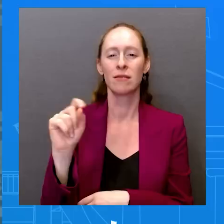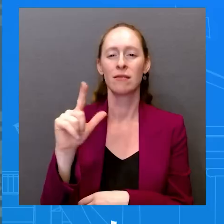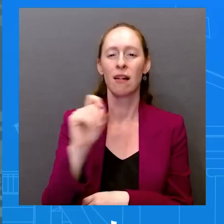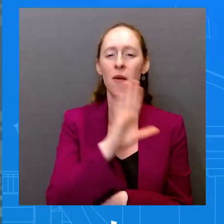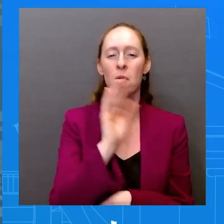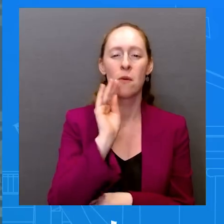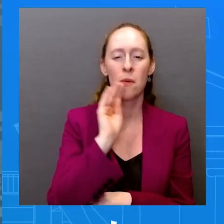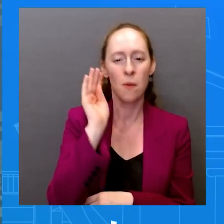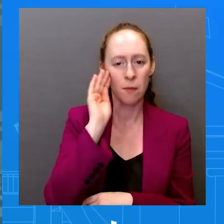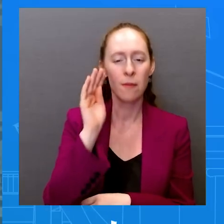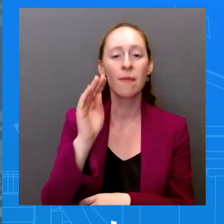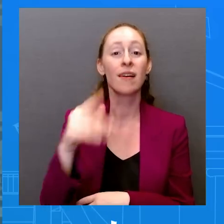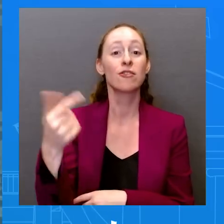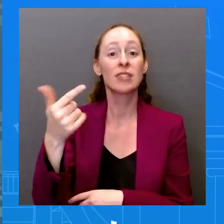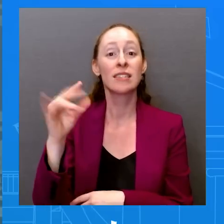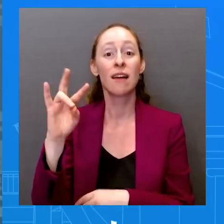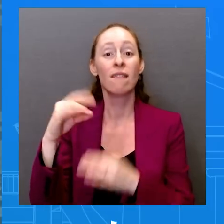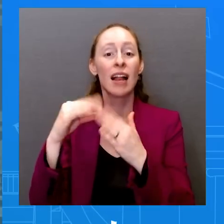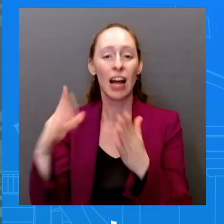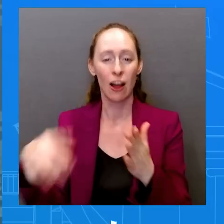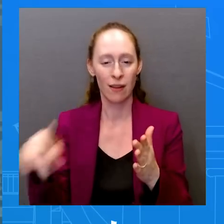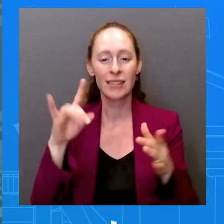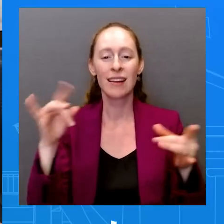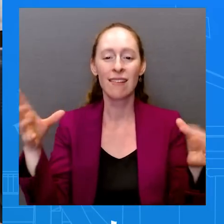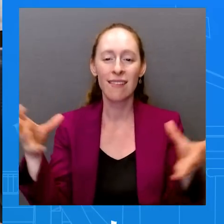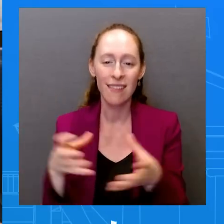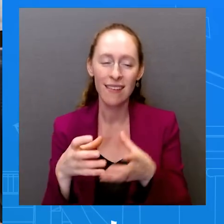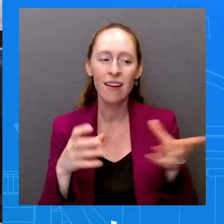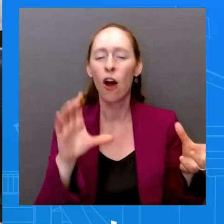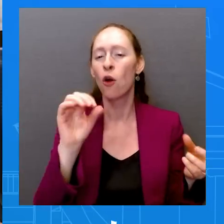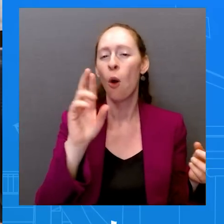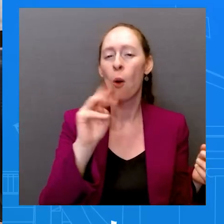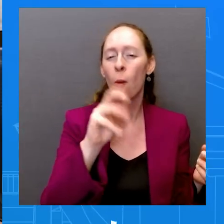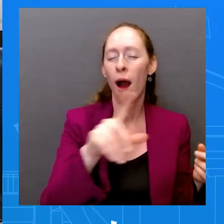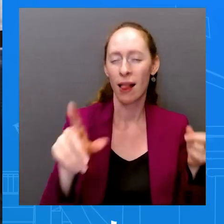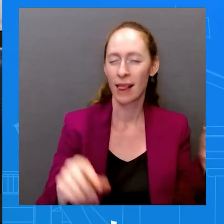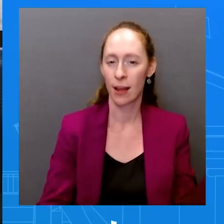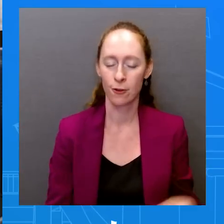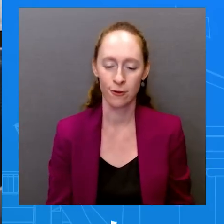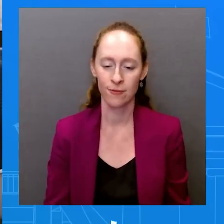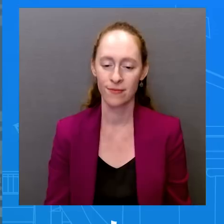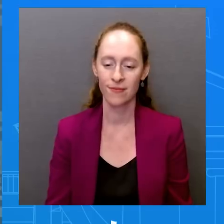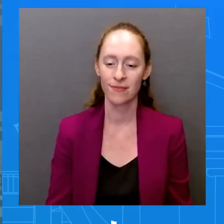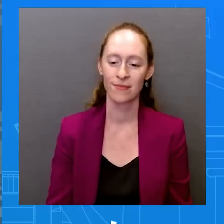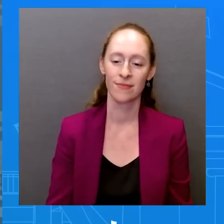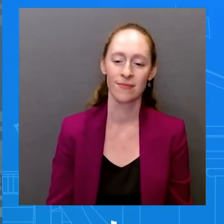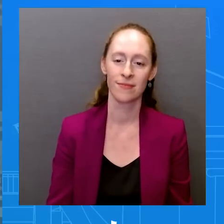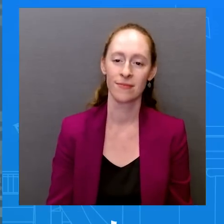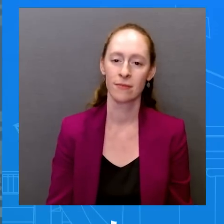Yeah. That was the last time that they saw each other. The Press: And has the White House specifically inquired about her health, or has -- Ms. Jean-Pierre: I can tell you that the President has been briefed.